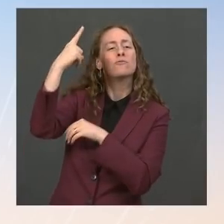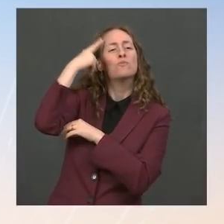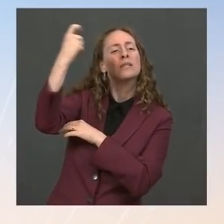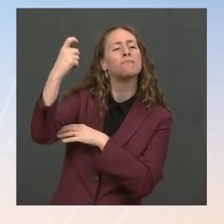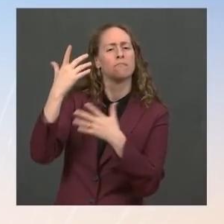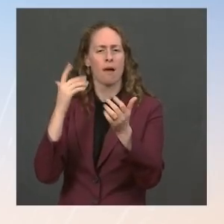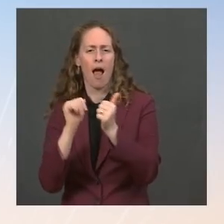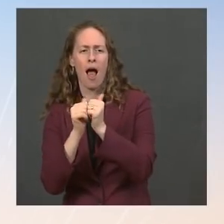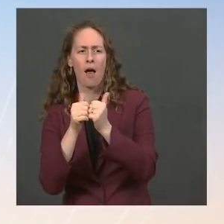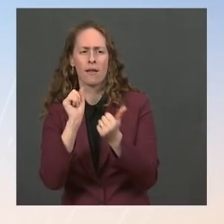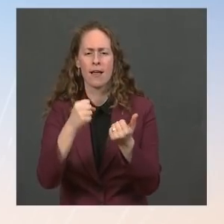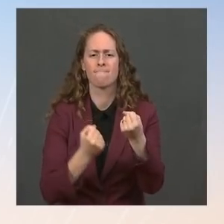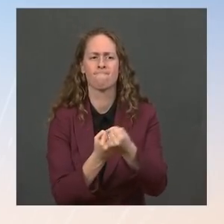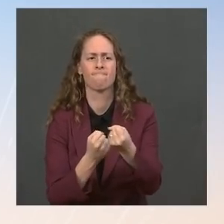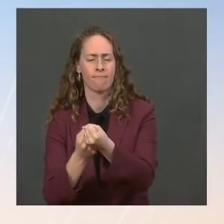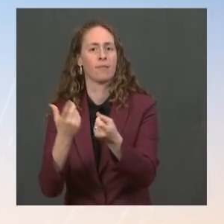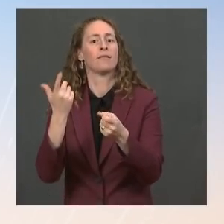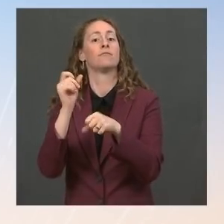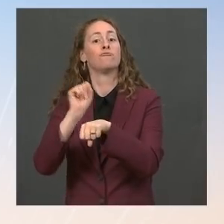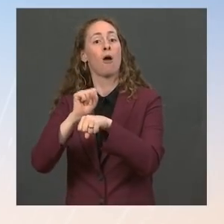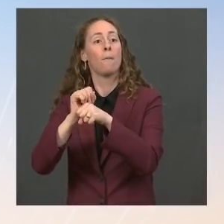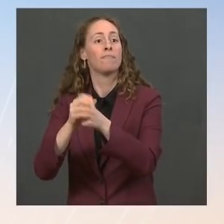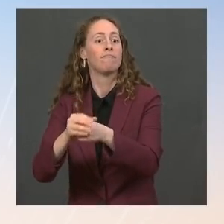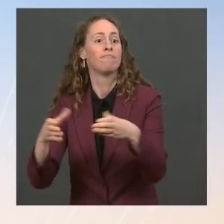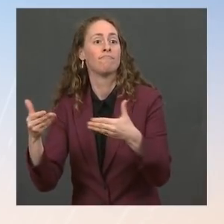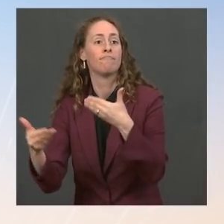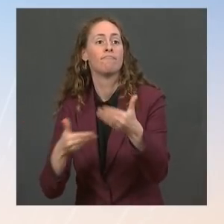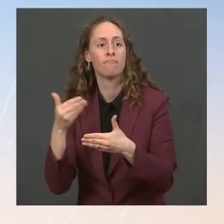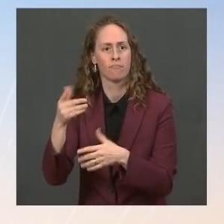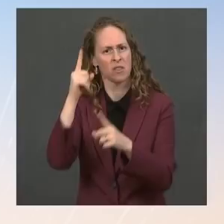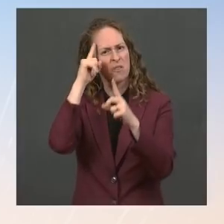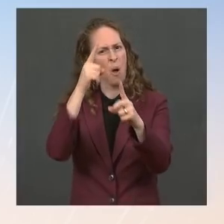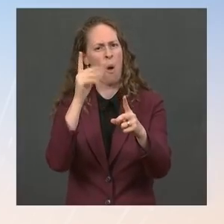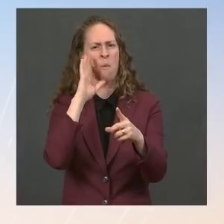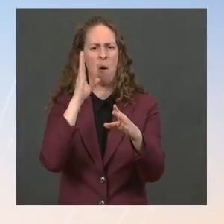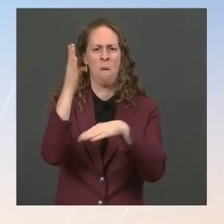He has the endorsement of more than 200 individuals and groups, and yet his confirmation is being held up